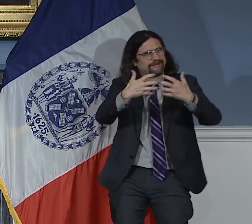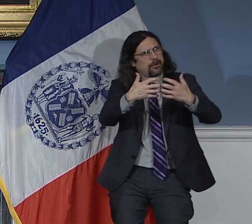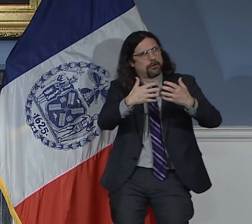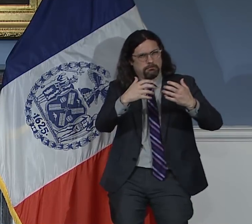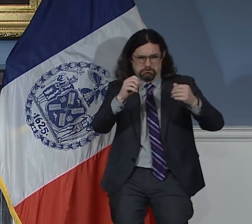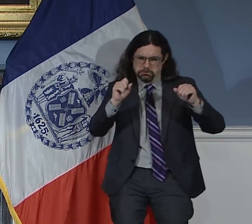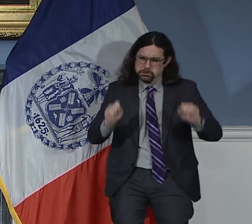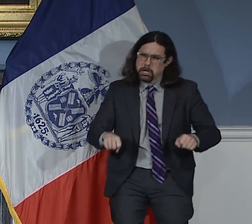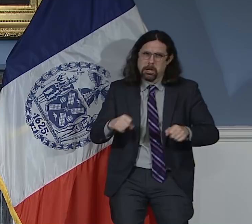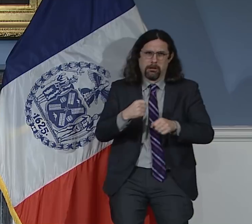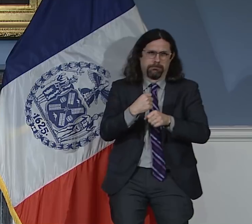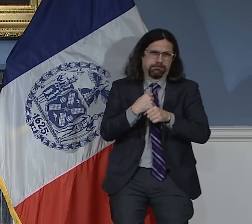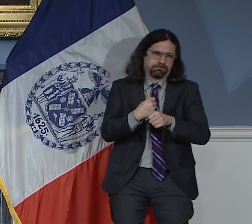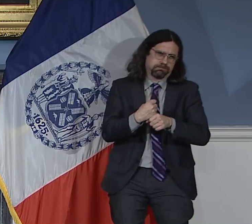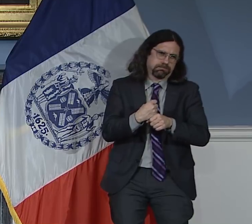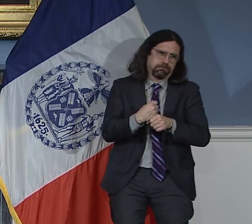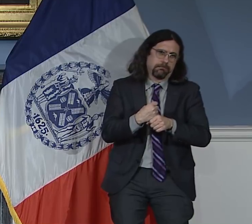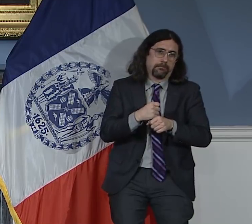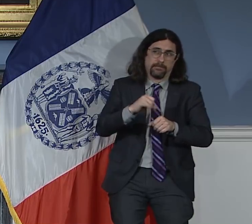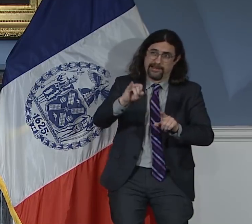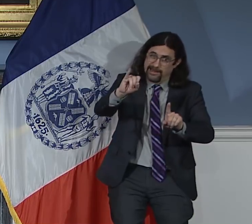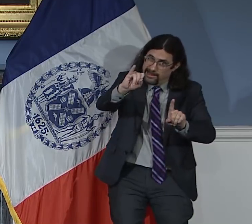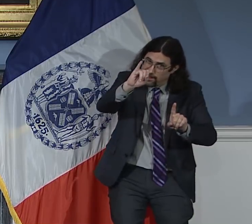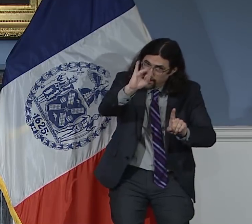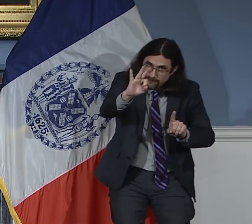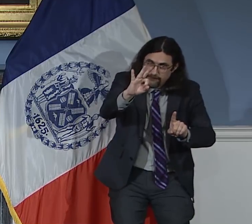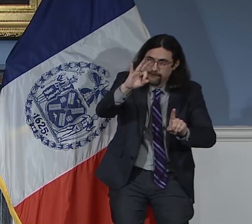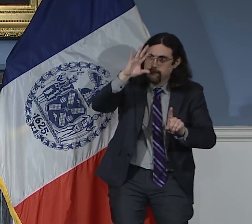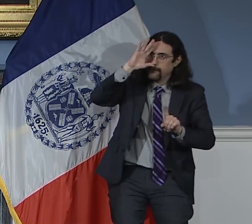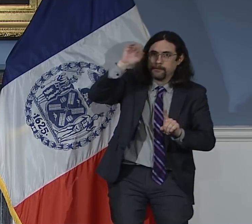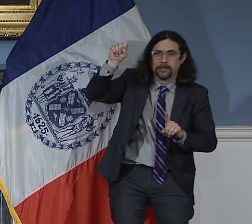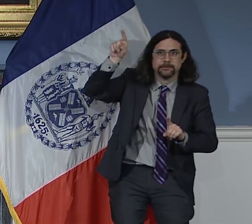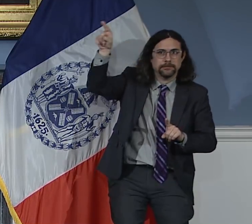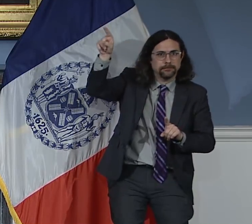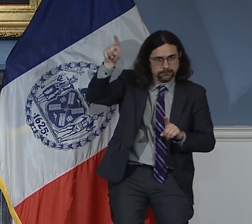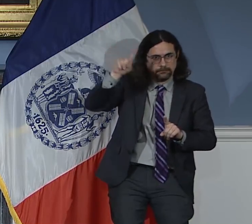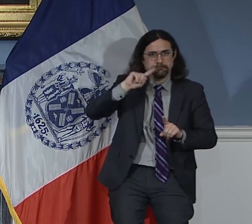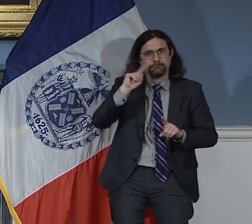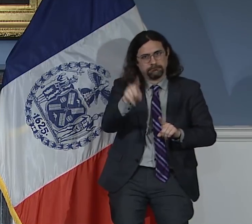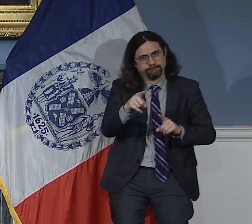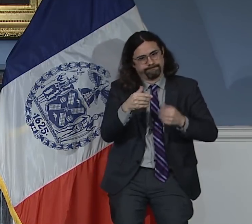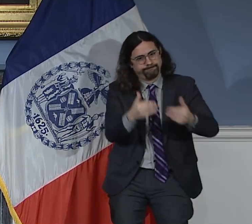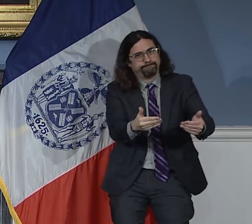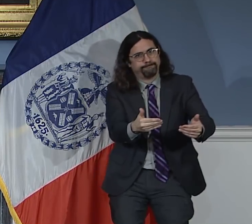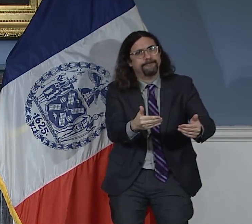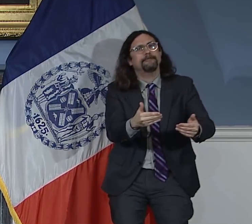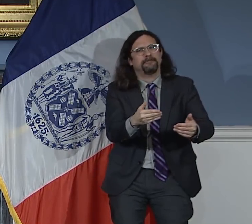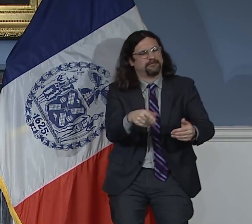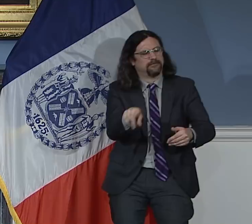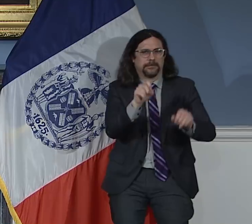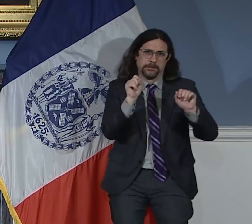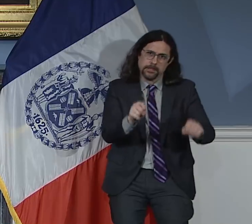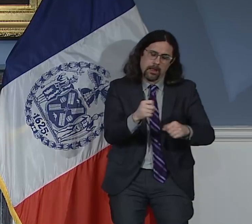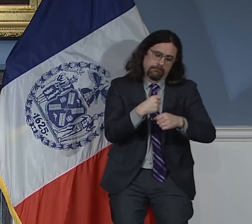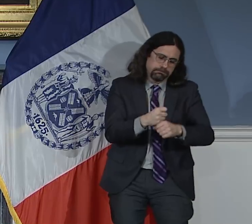COUNTRY, THEY ARE VERY MUCH ACHIEVABLE IF OUR NATION IS PUT ON A WAR FOOTING AND